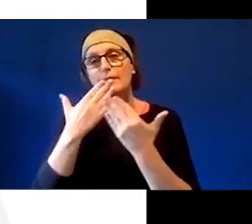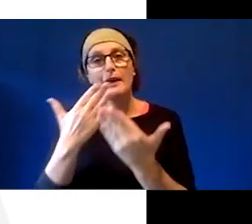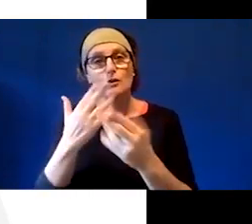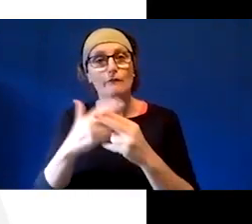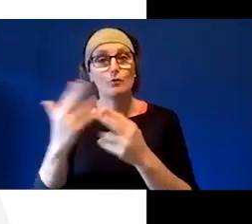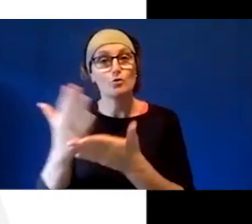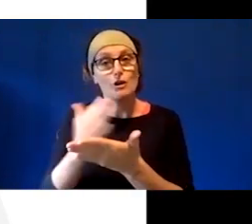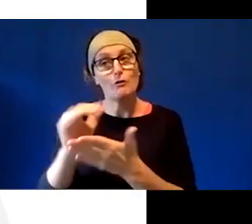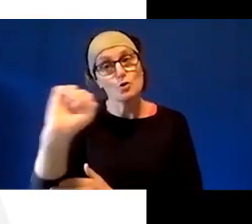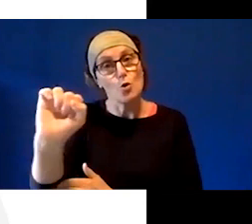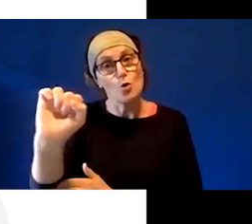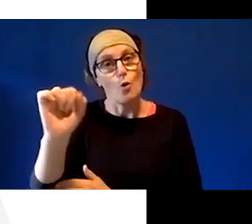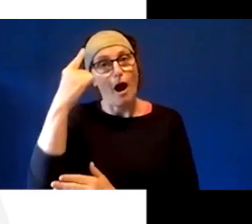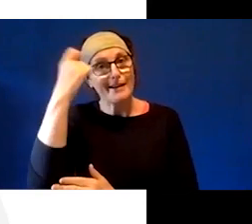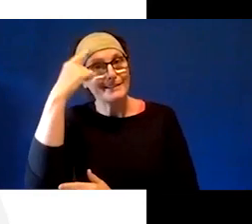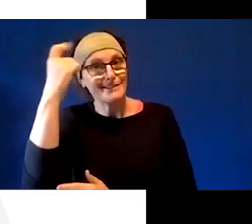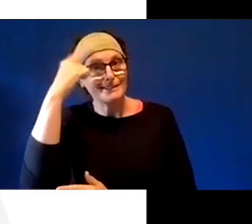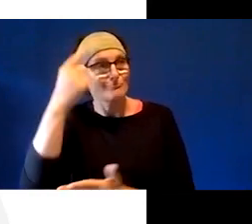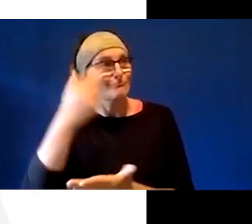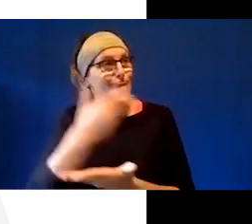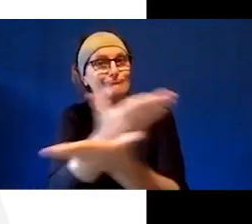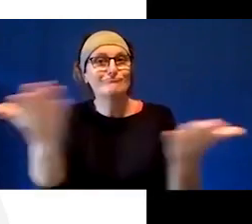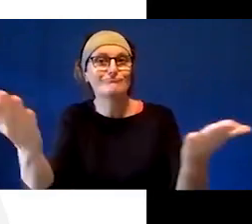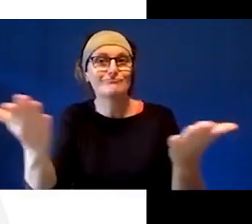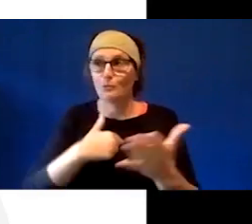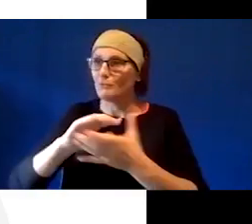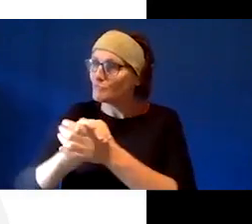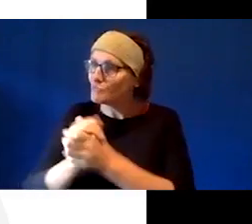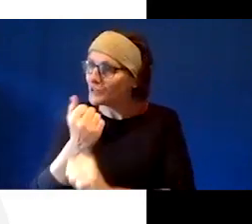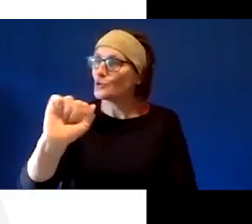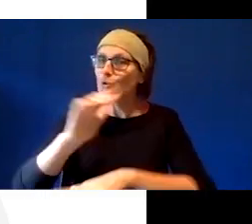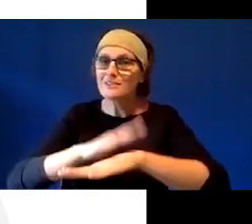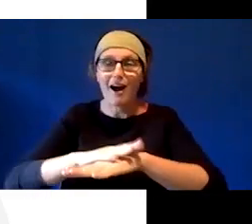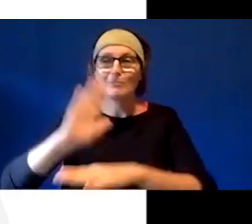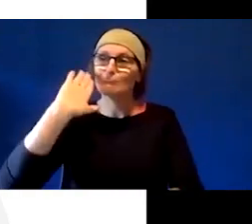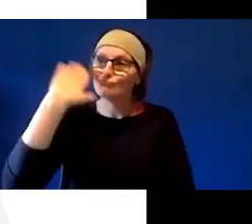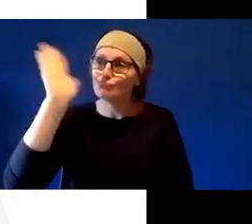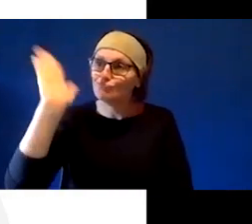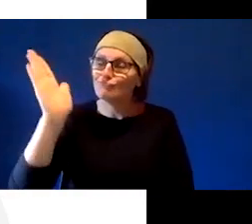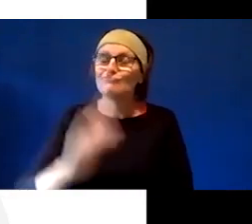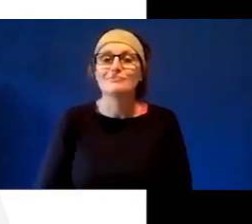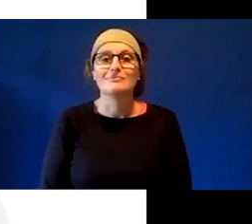with us today, and we really appreciate you being here with us.